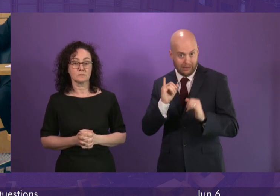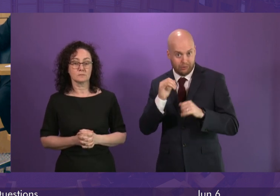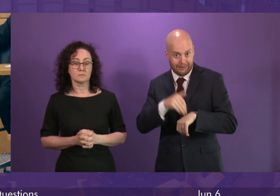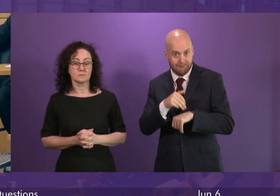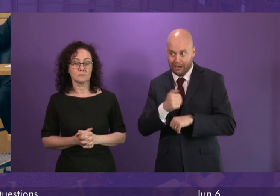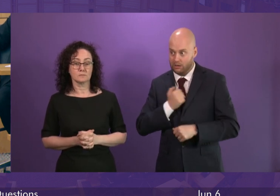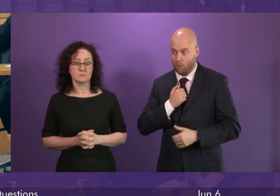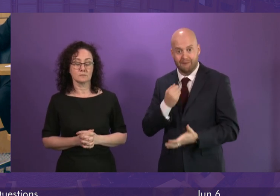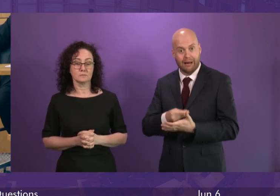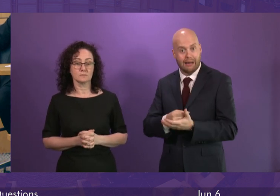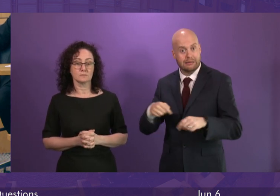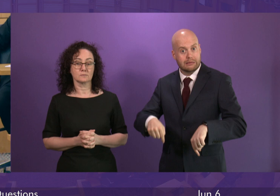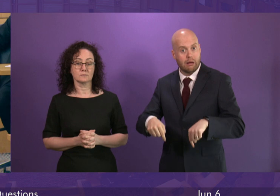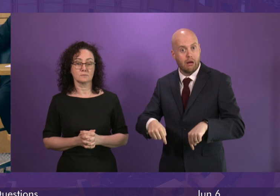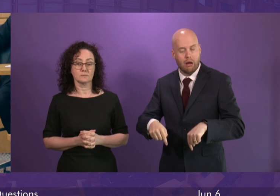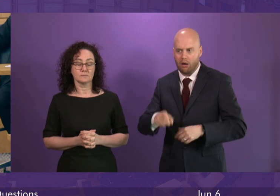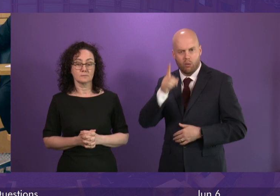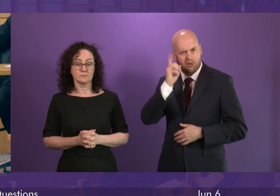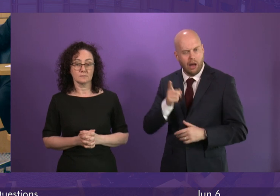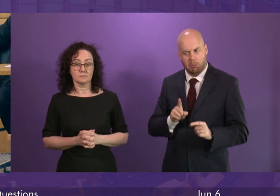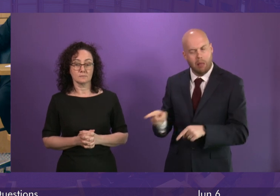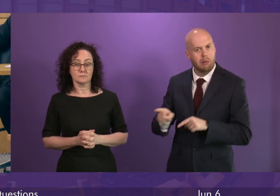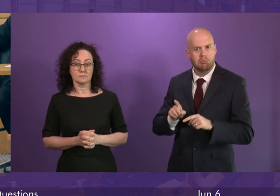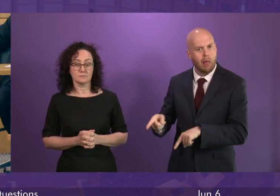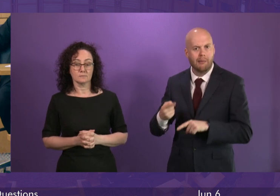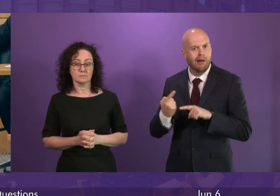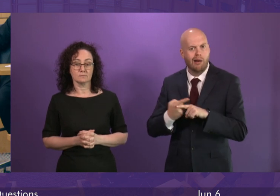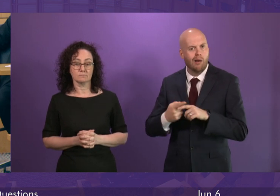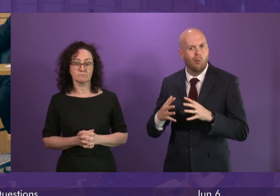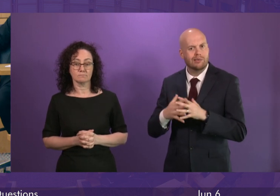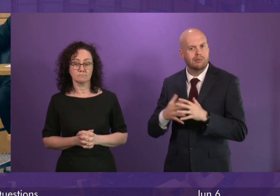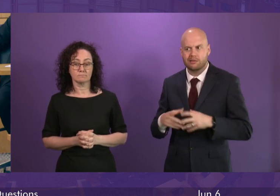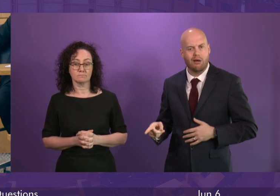cannot deflect criticism elsewhere. The Deputy First Minister sat on the Smith commission,